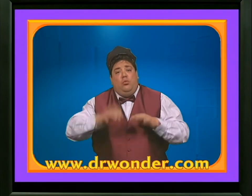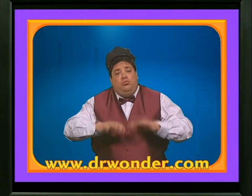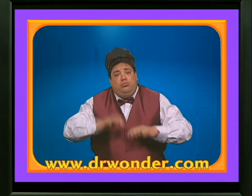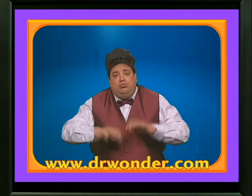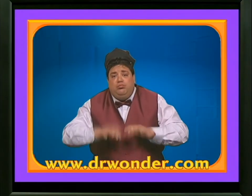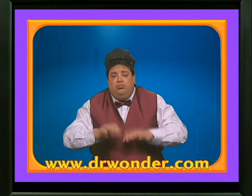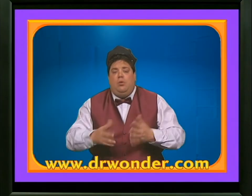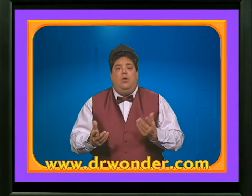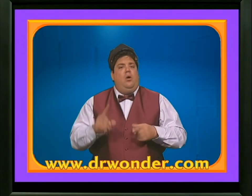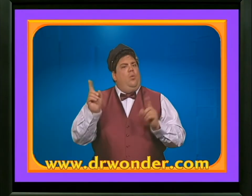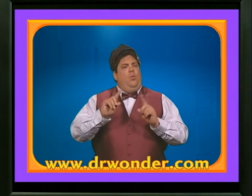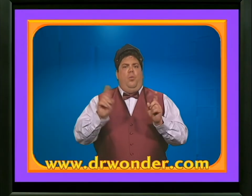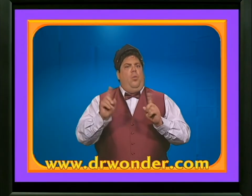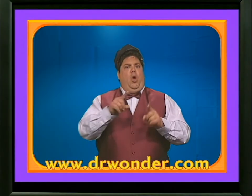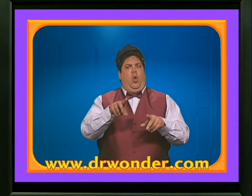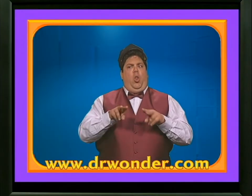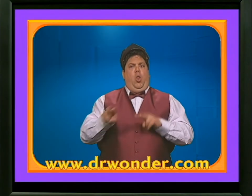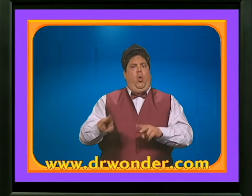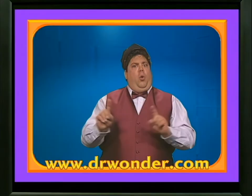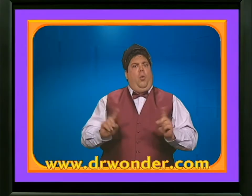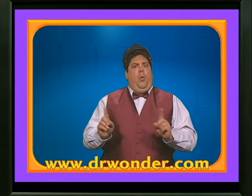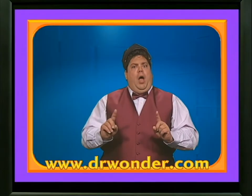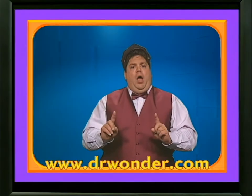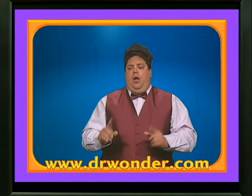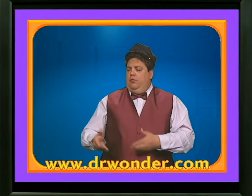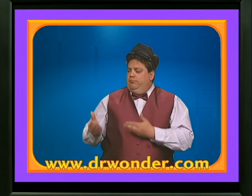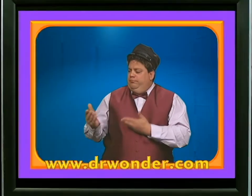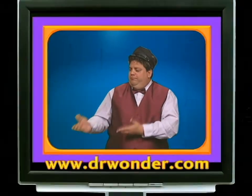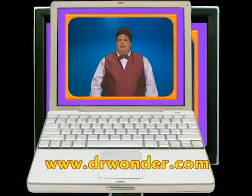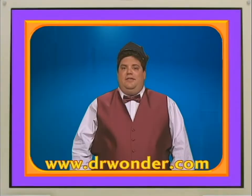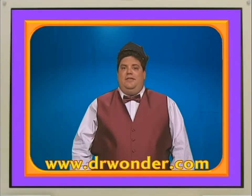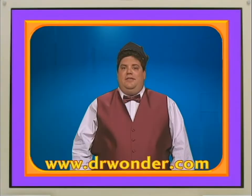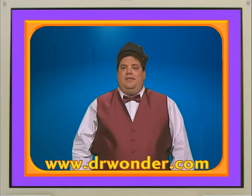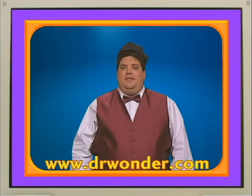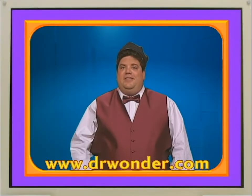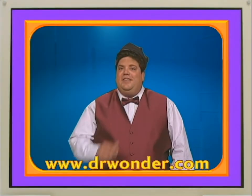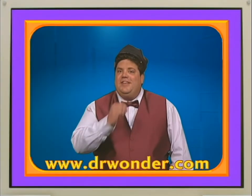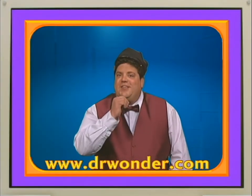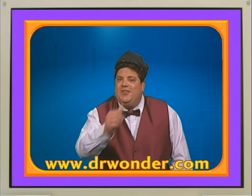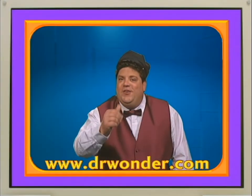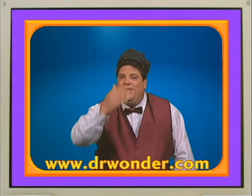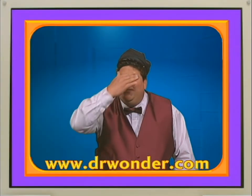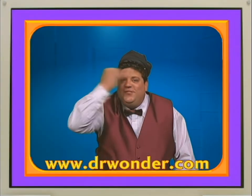GOD WANTS YOU TO FOLLOW HIM, HONESTY, HONESTY IS THE WAY HONESTY